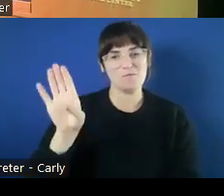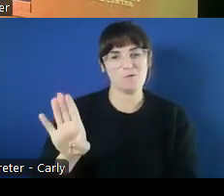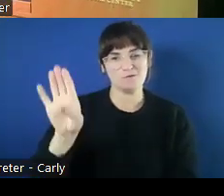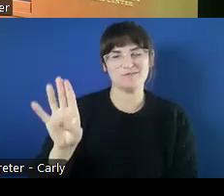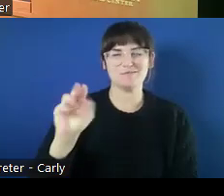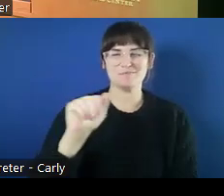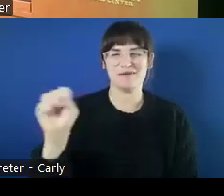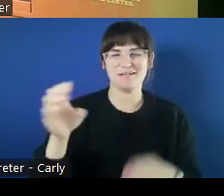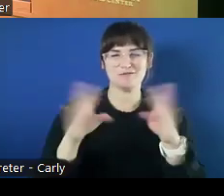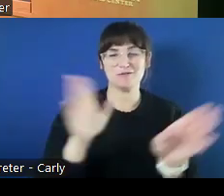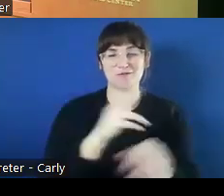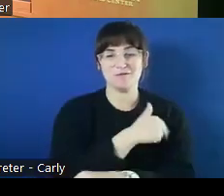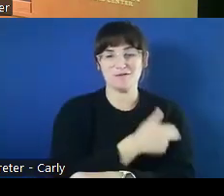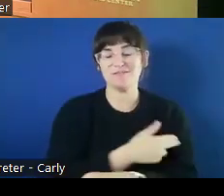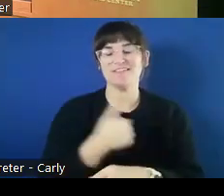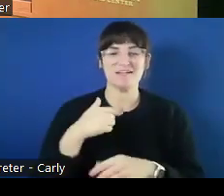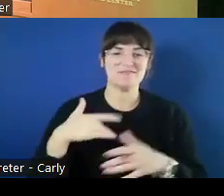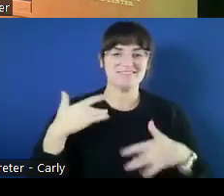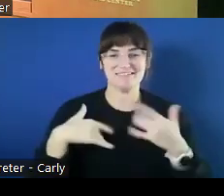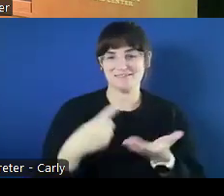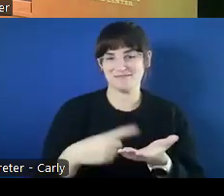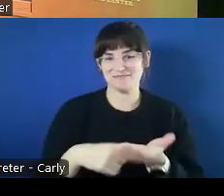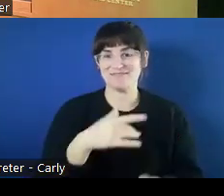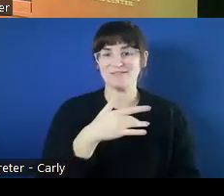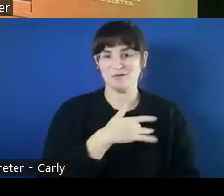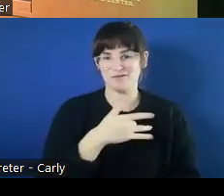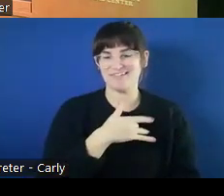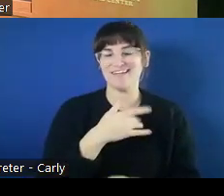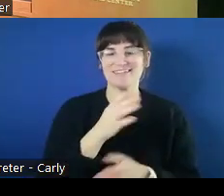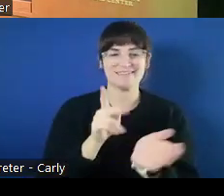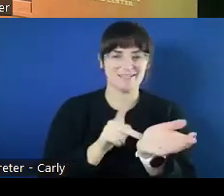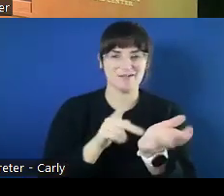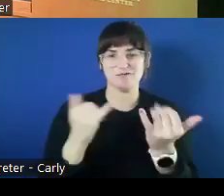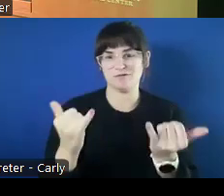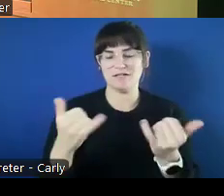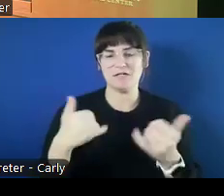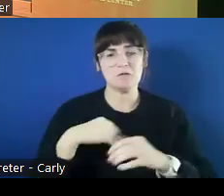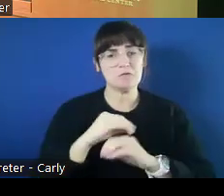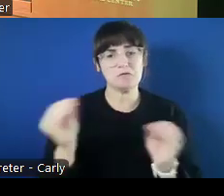excited to talk about cardiac psychiatry today um I have no real disclosures other than that